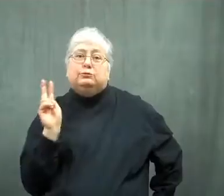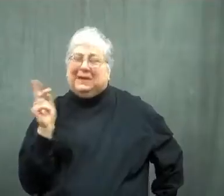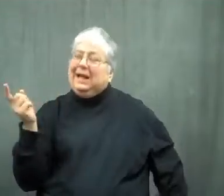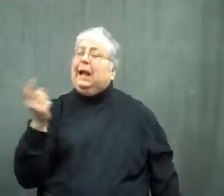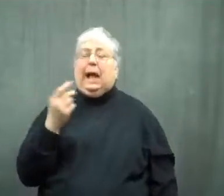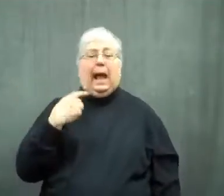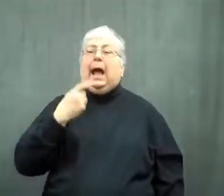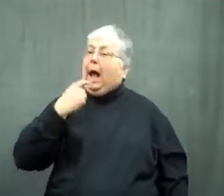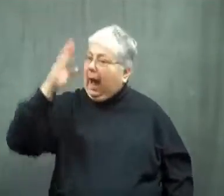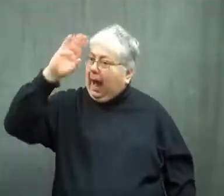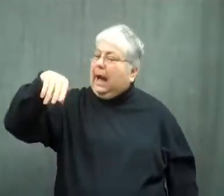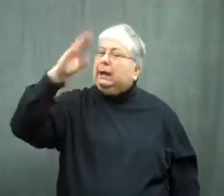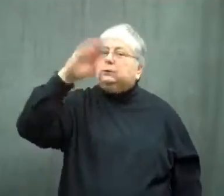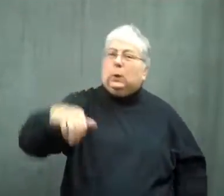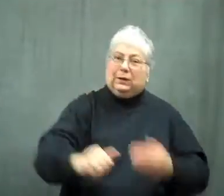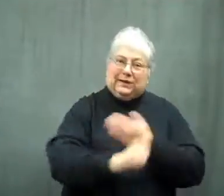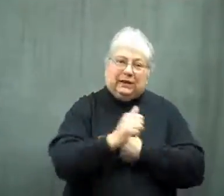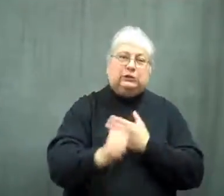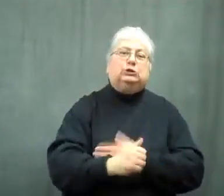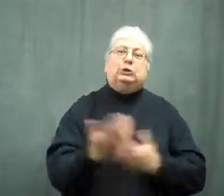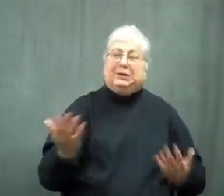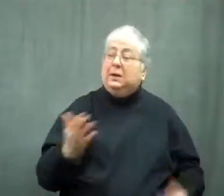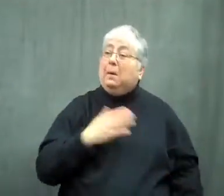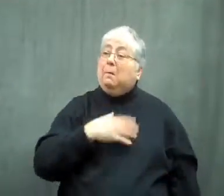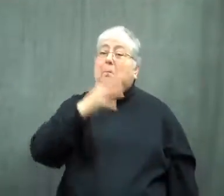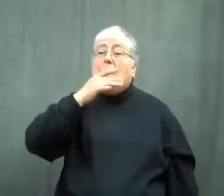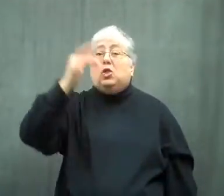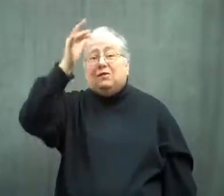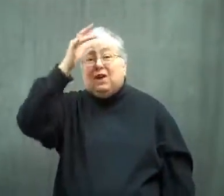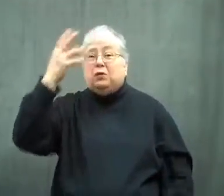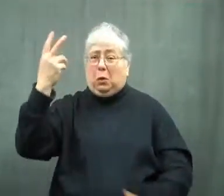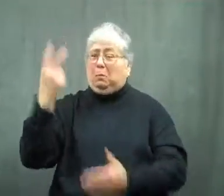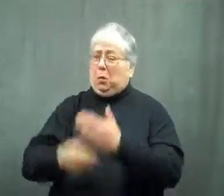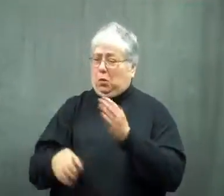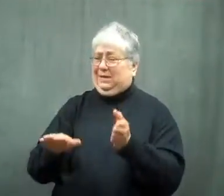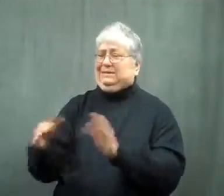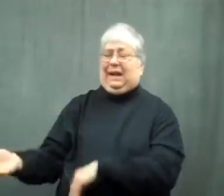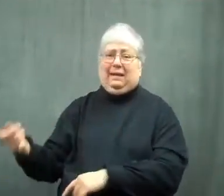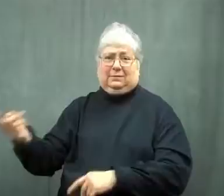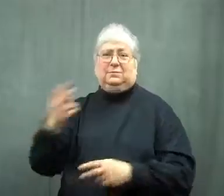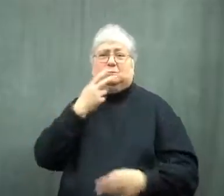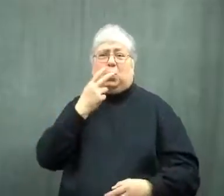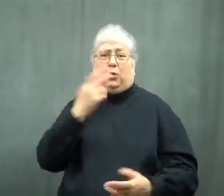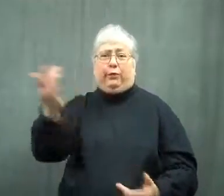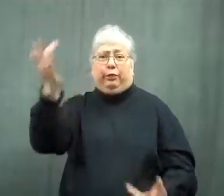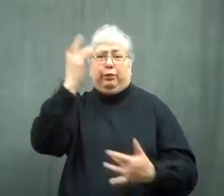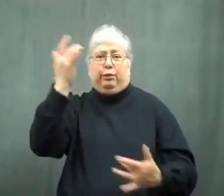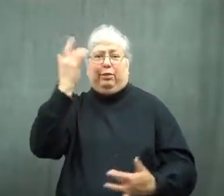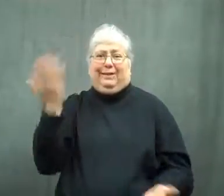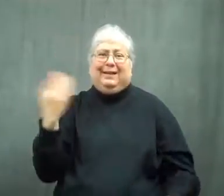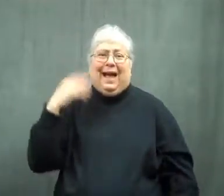She said, "I know it's dangerous. Both my parents died from smoking related illnesses.